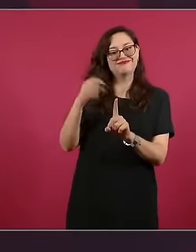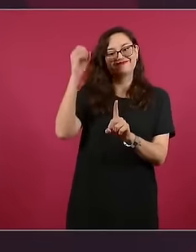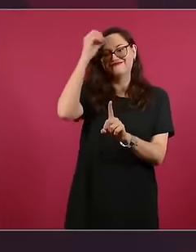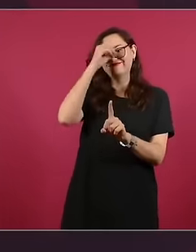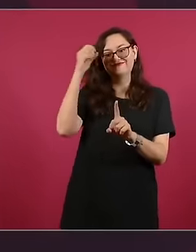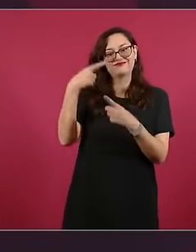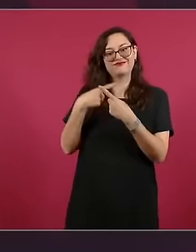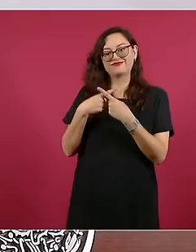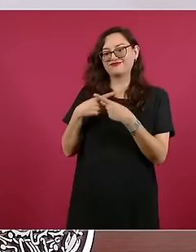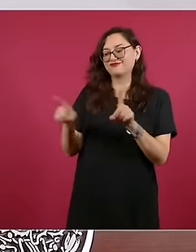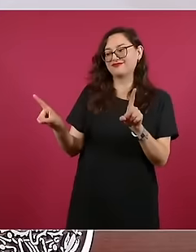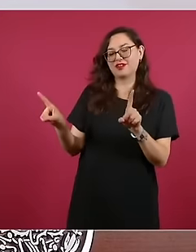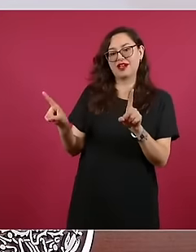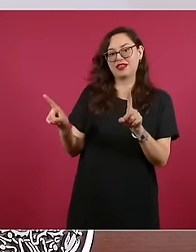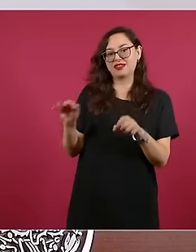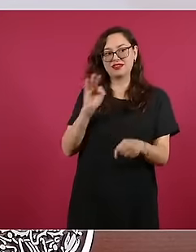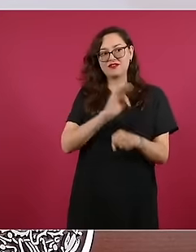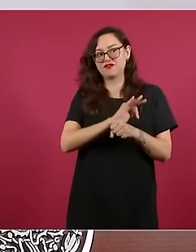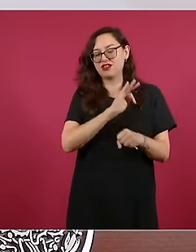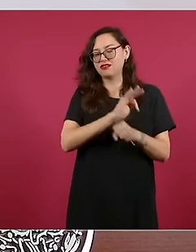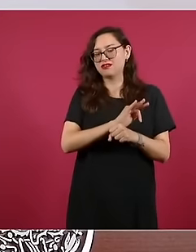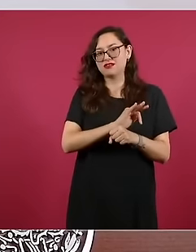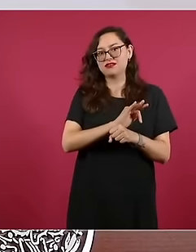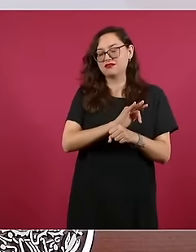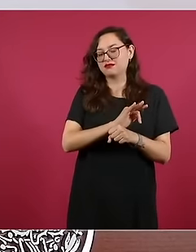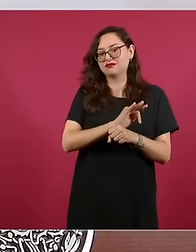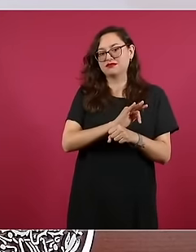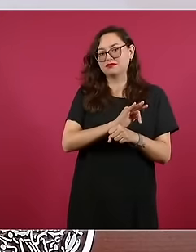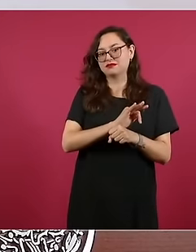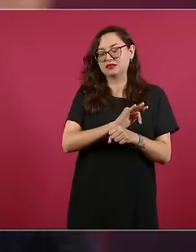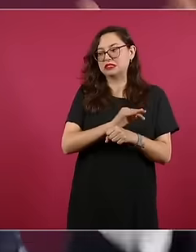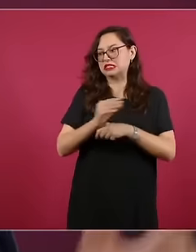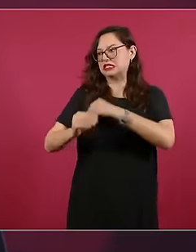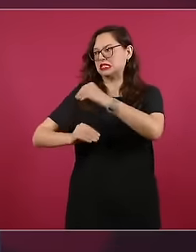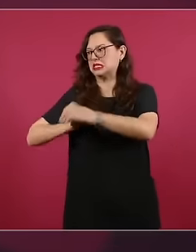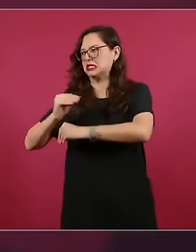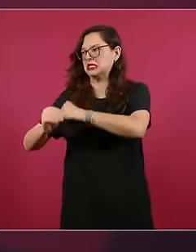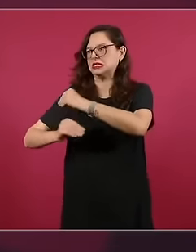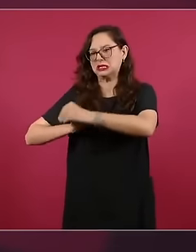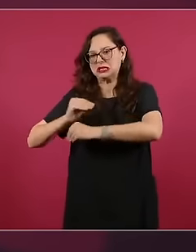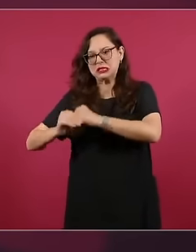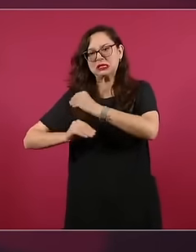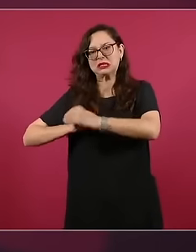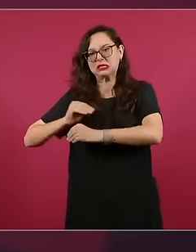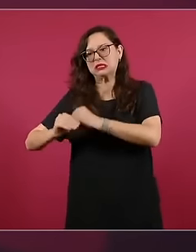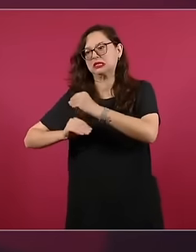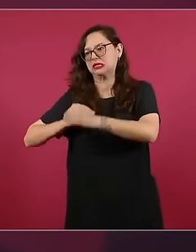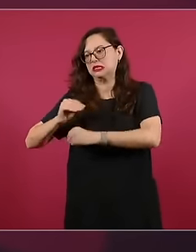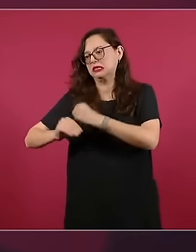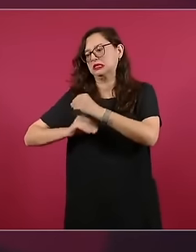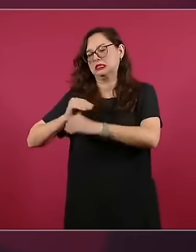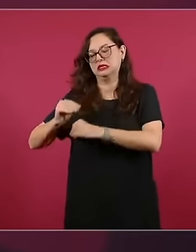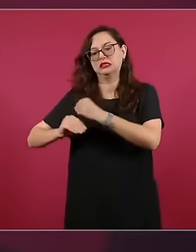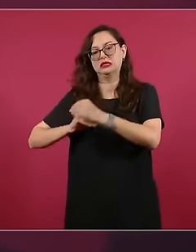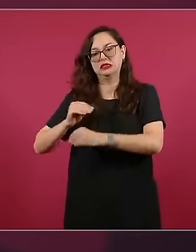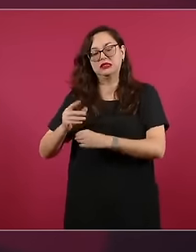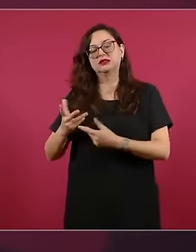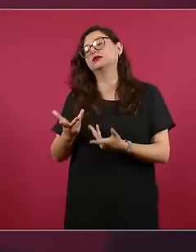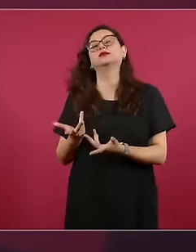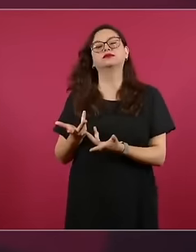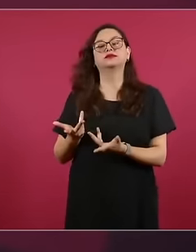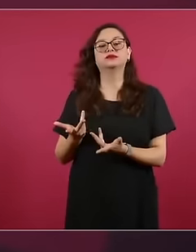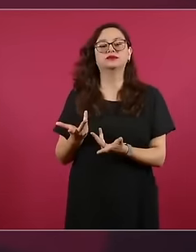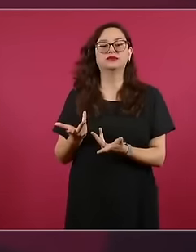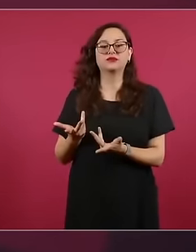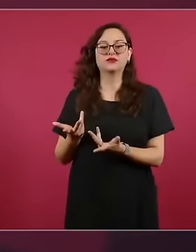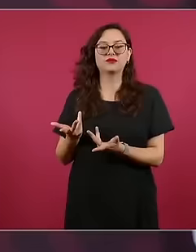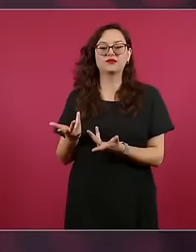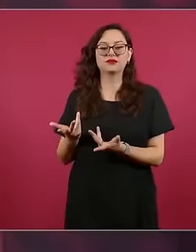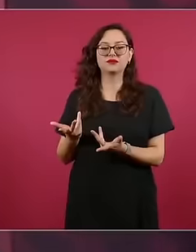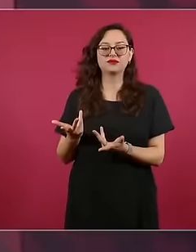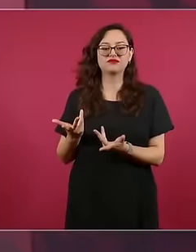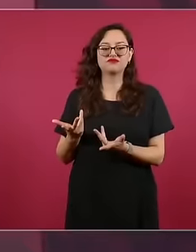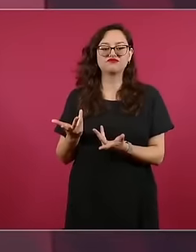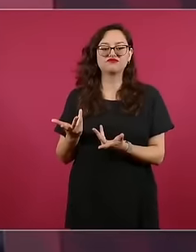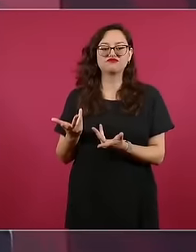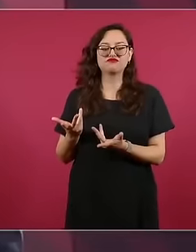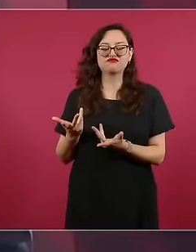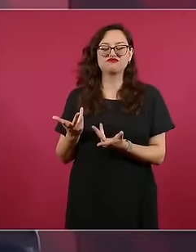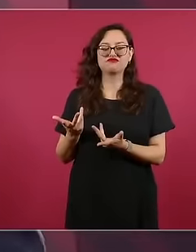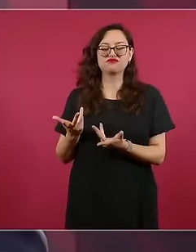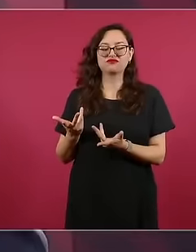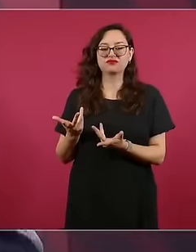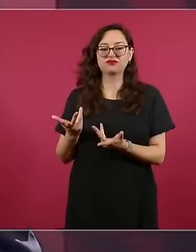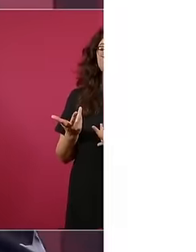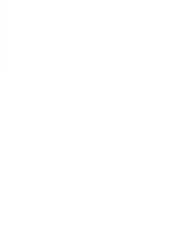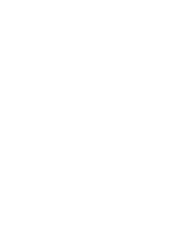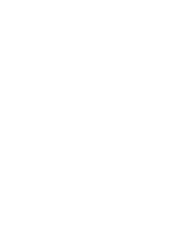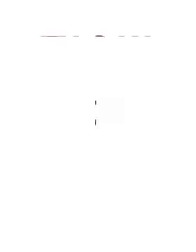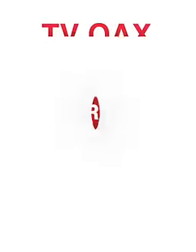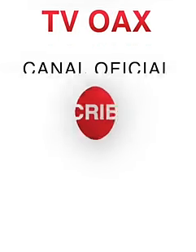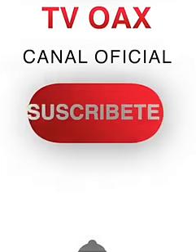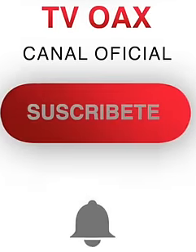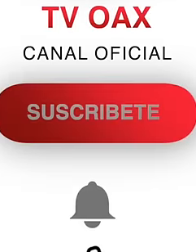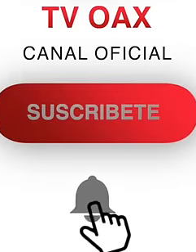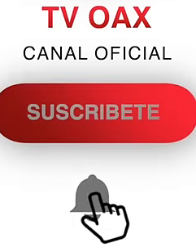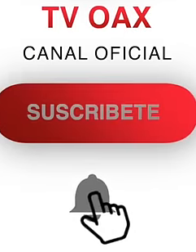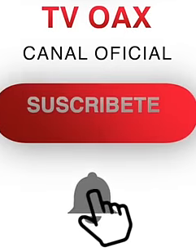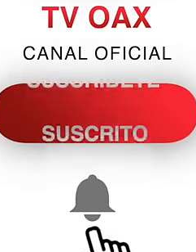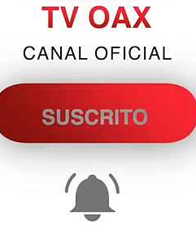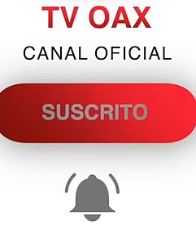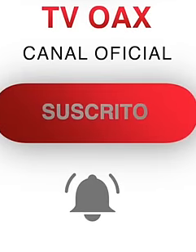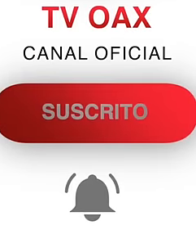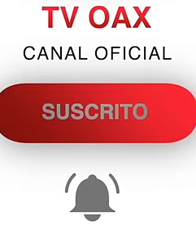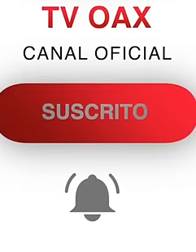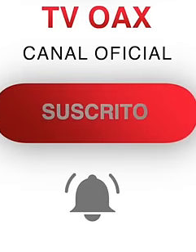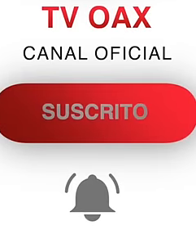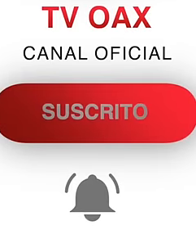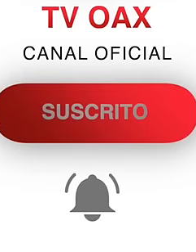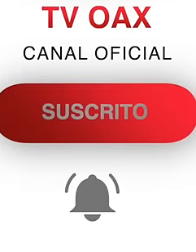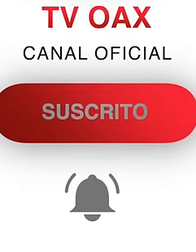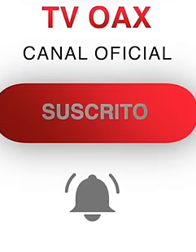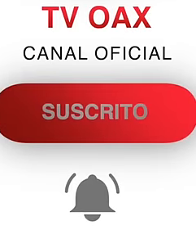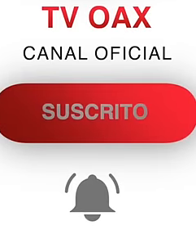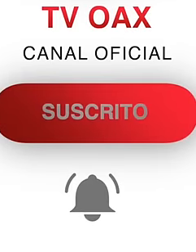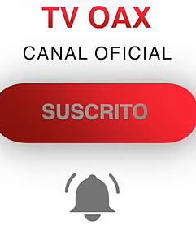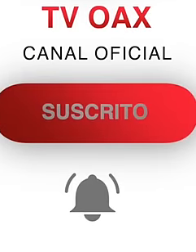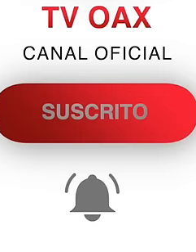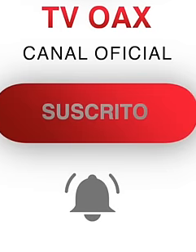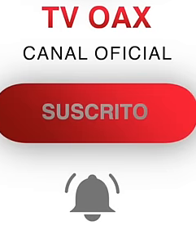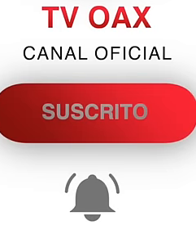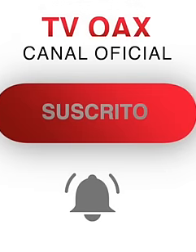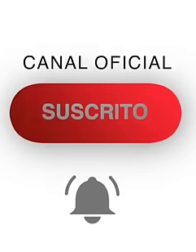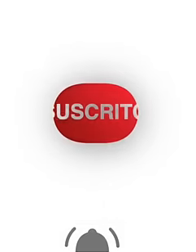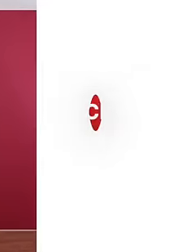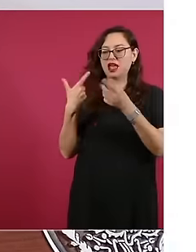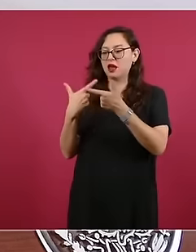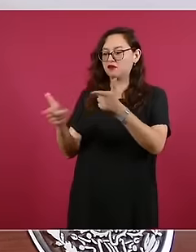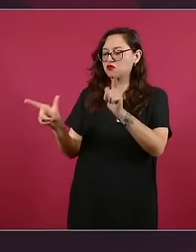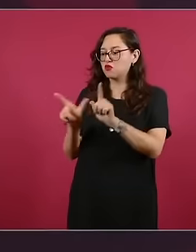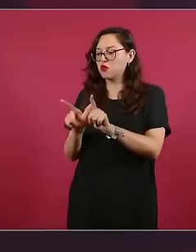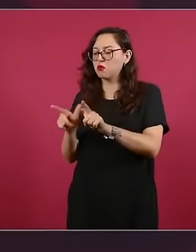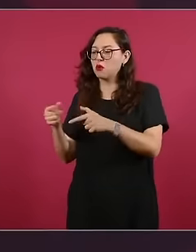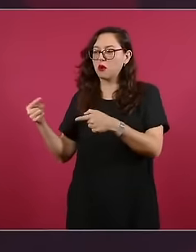fights with his friends and they have what they call it that one communicates chat chat with them